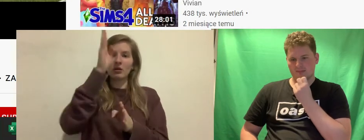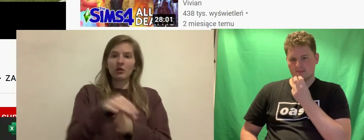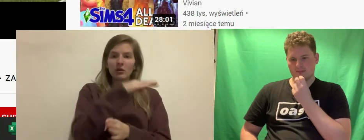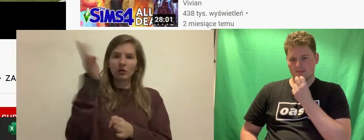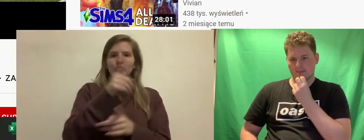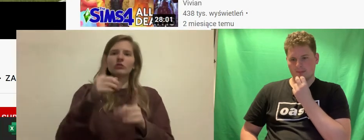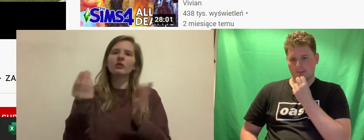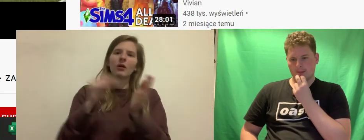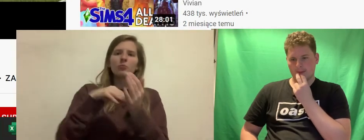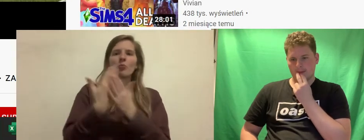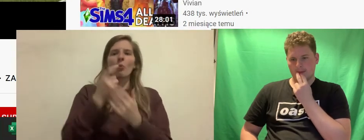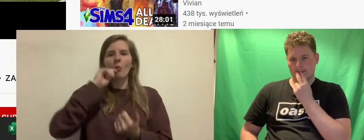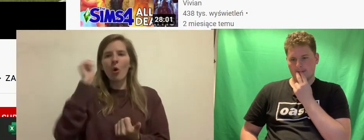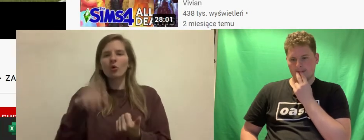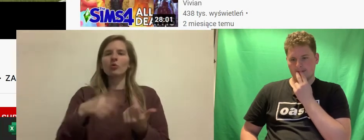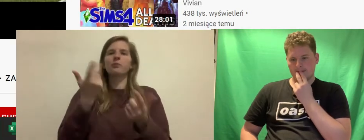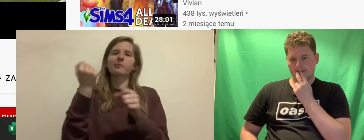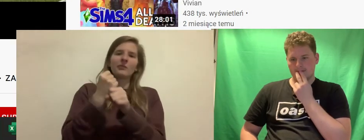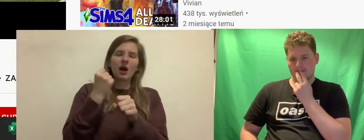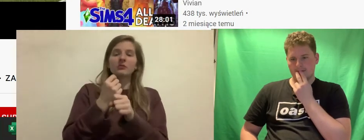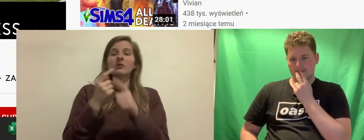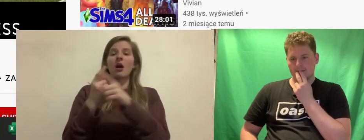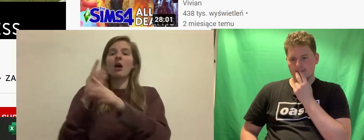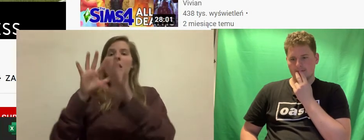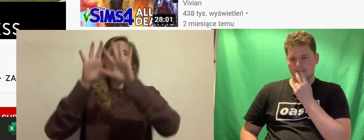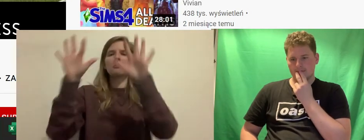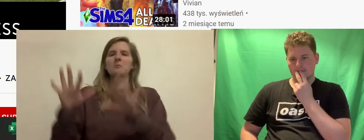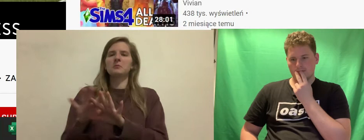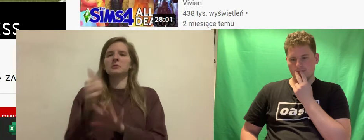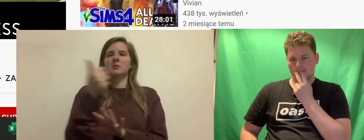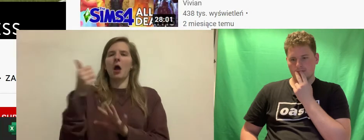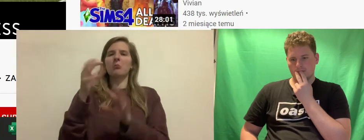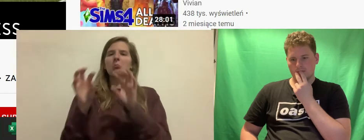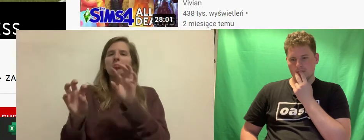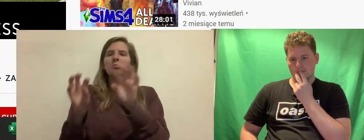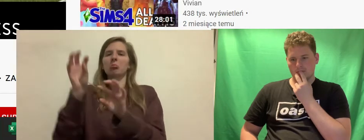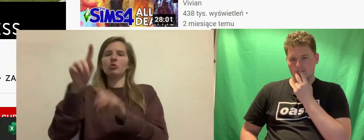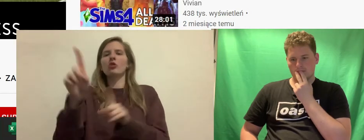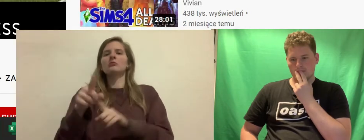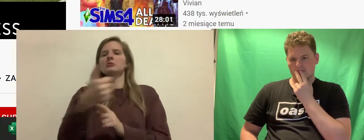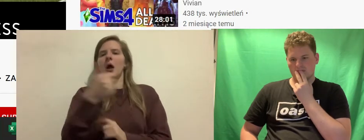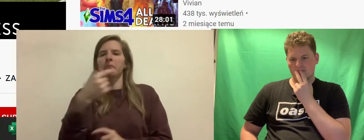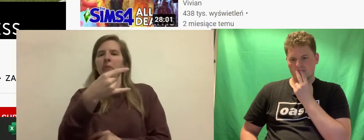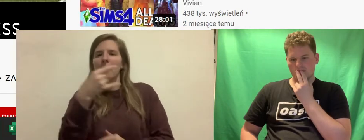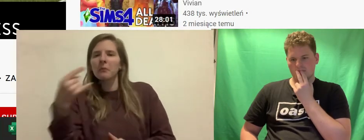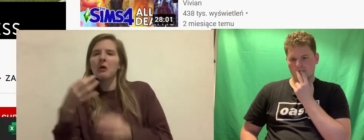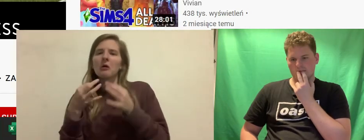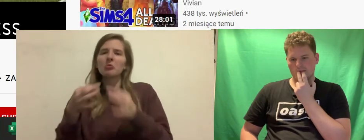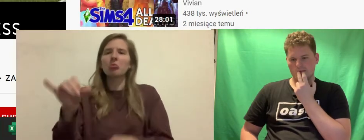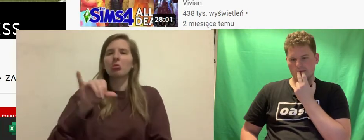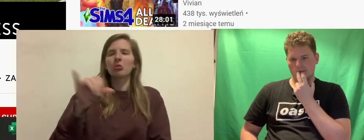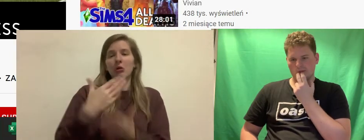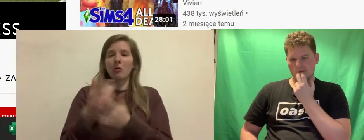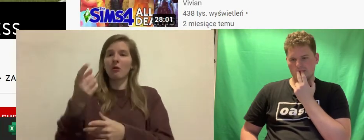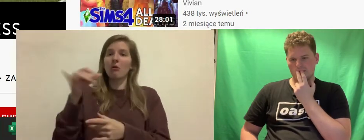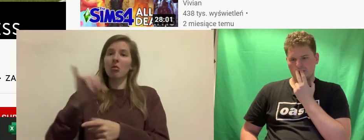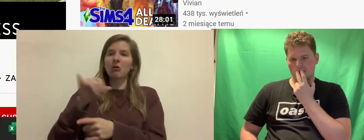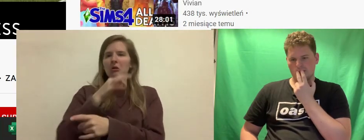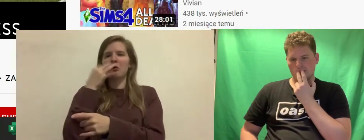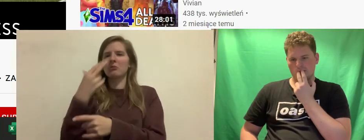K; split images, e.g. Travel, work, etc., and a single image is only added by furniture, car, etc.